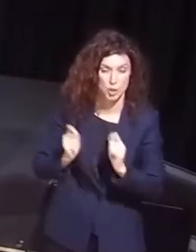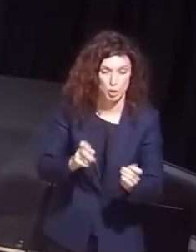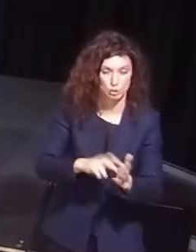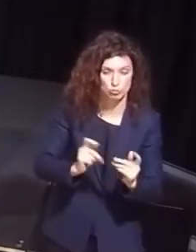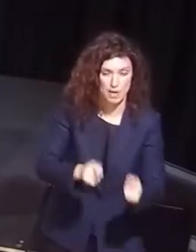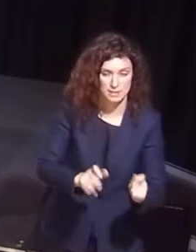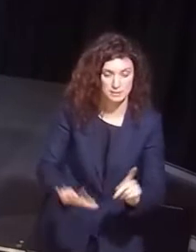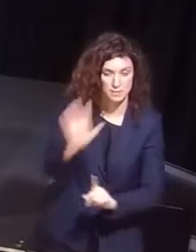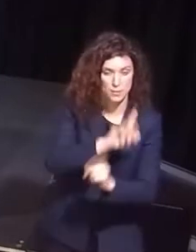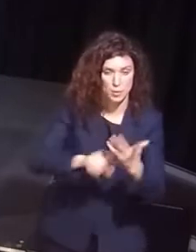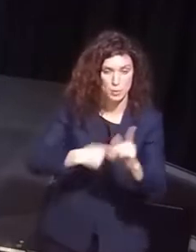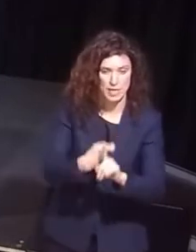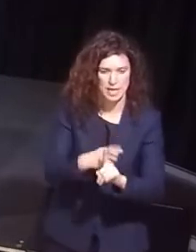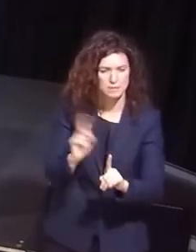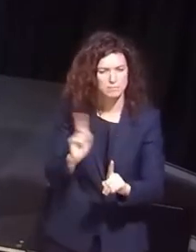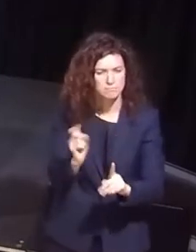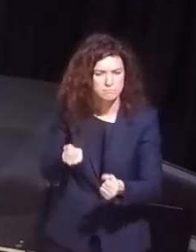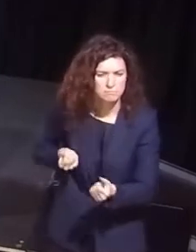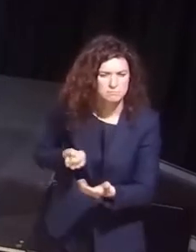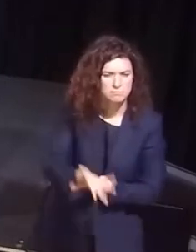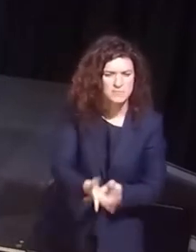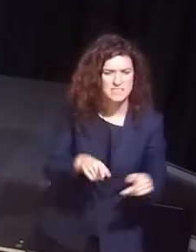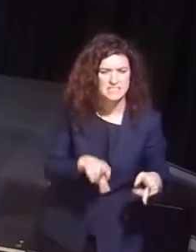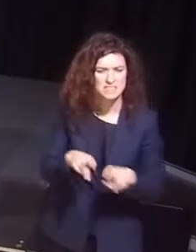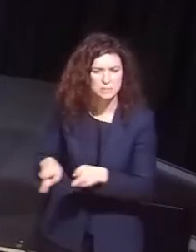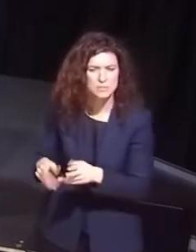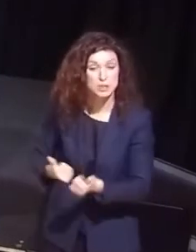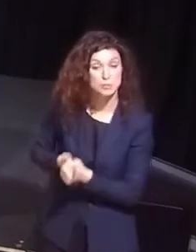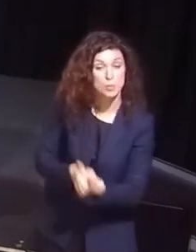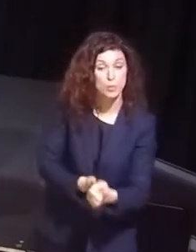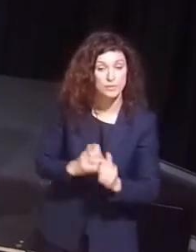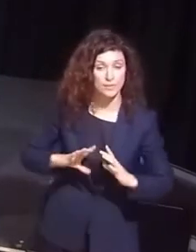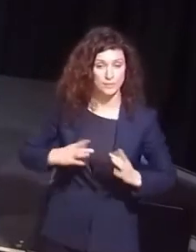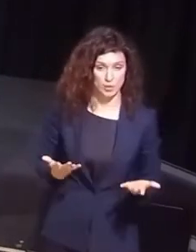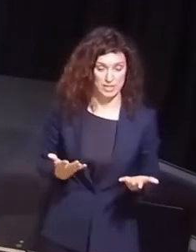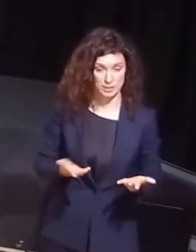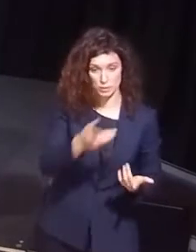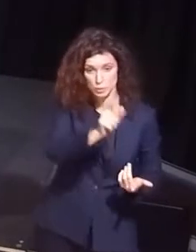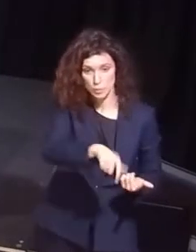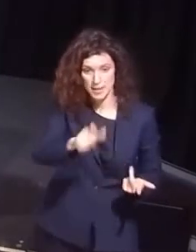This was to supply the systems and support free at the point of need to patients around the UK.